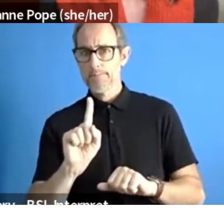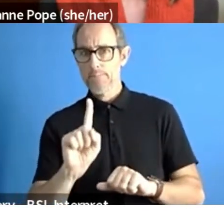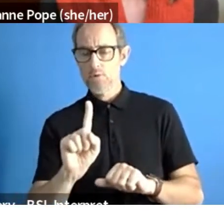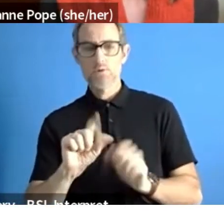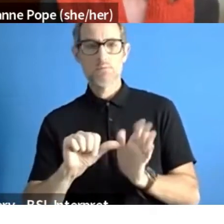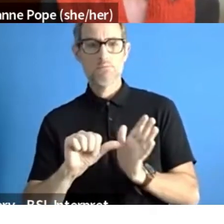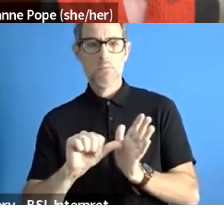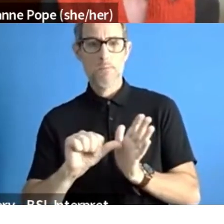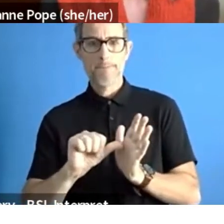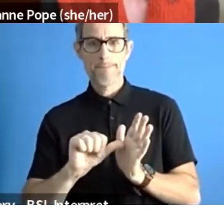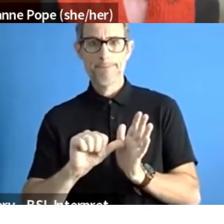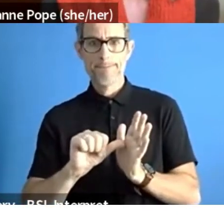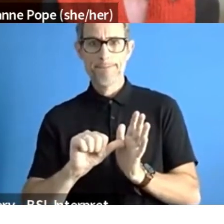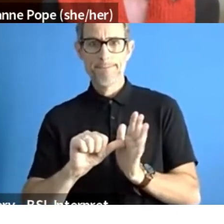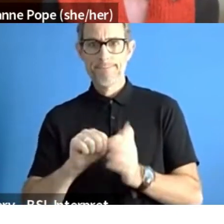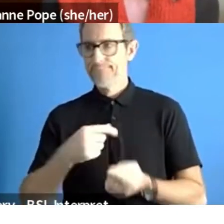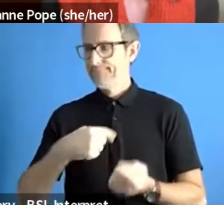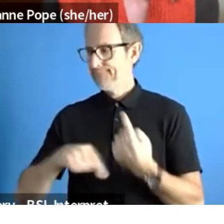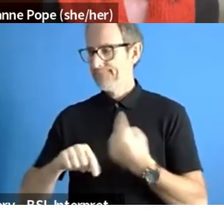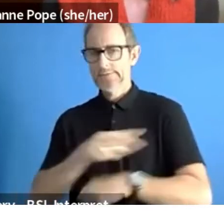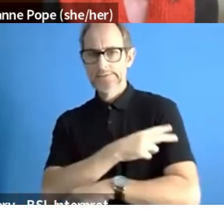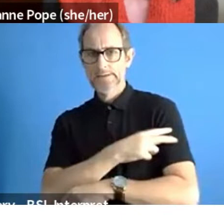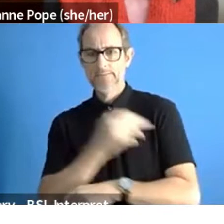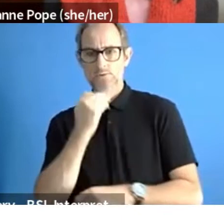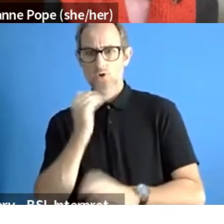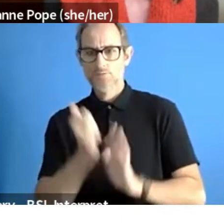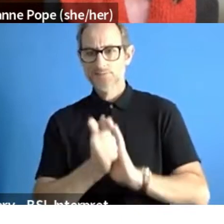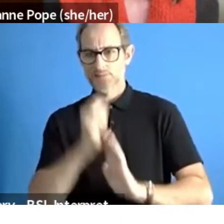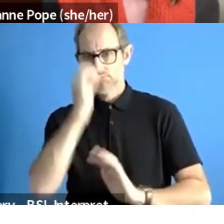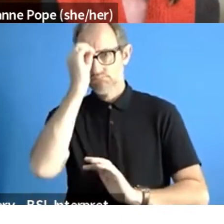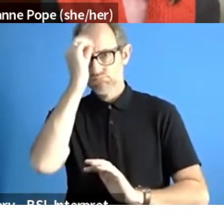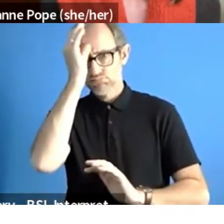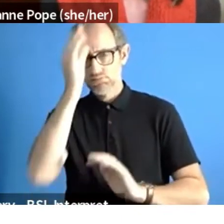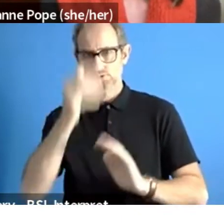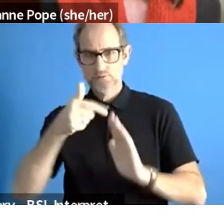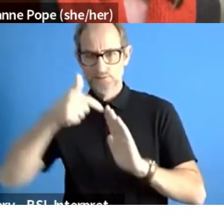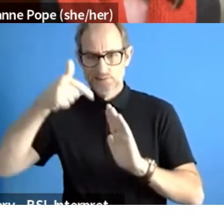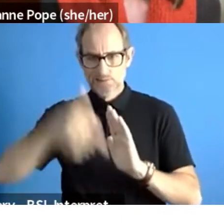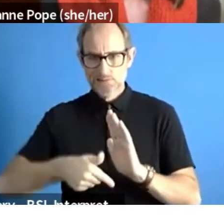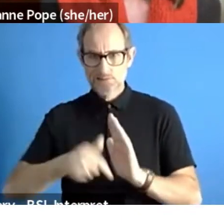in depth level of expertise in house to go much deeper. So our second step